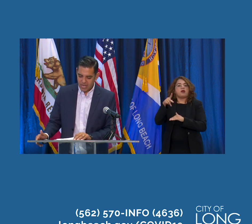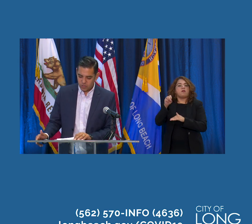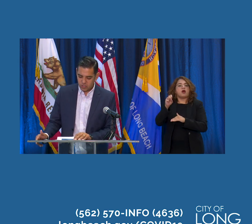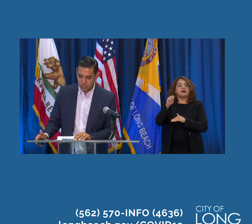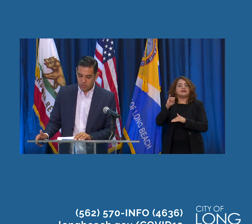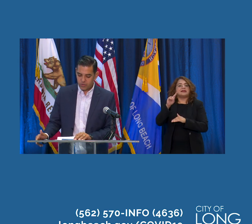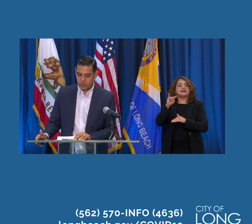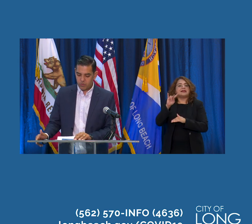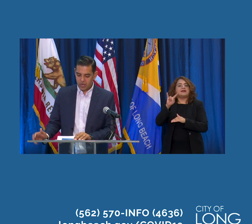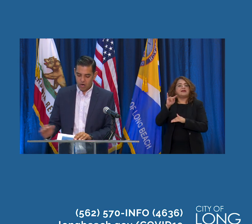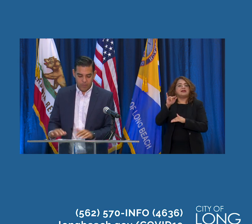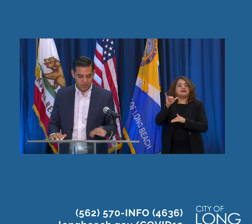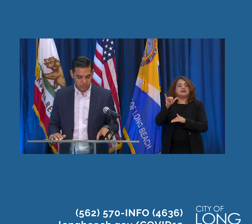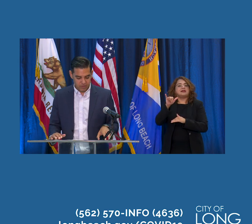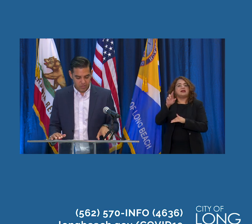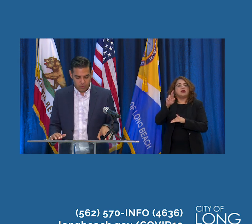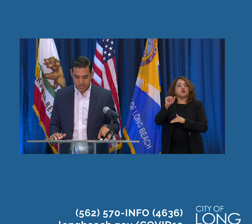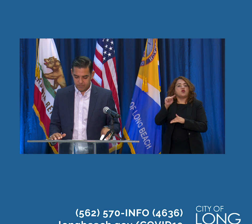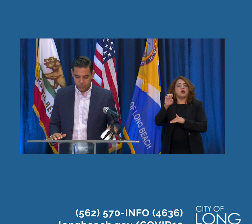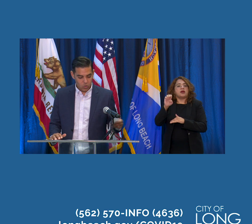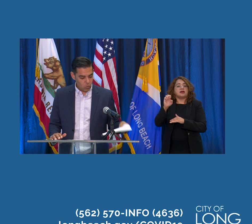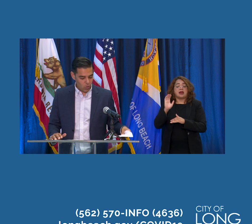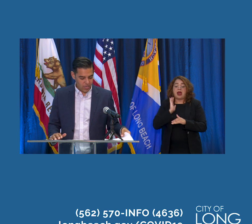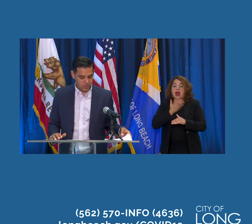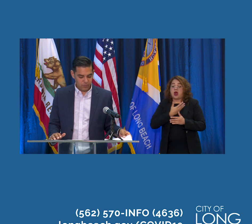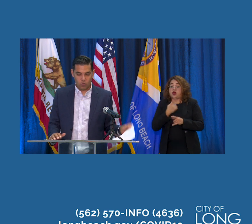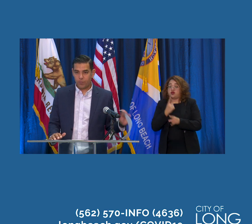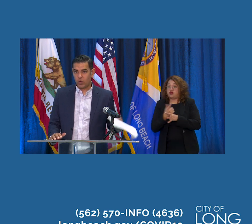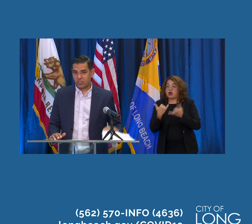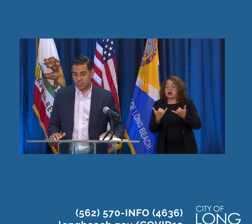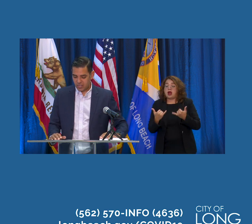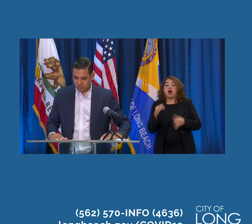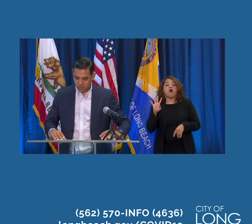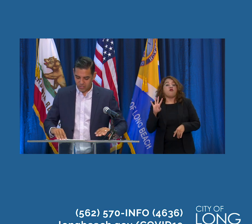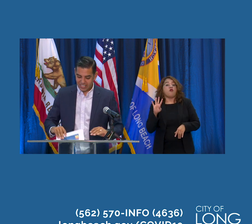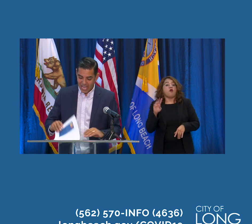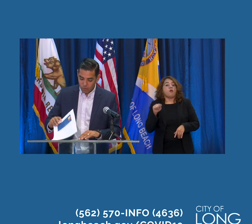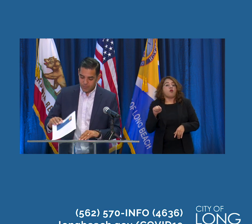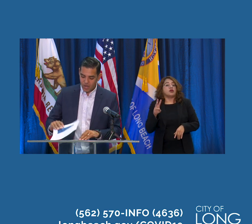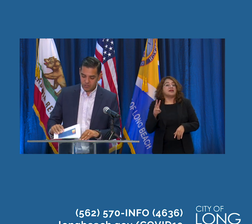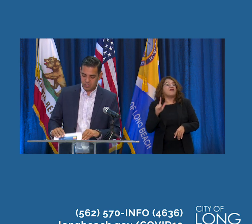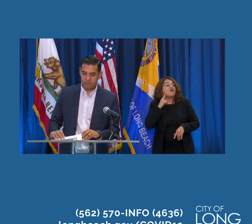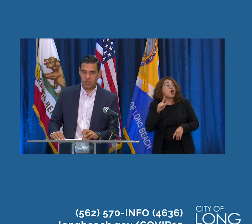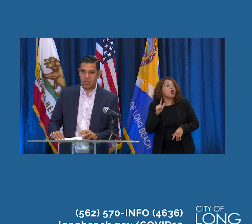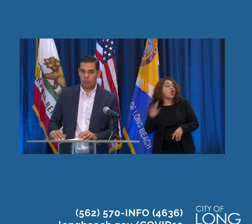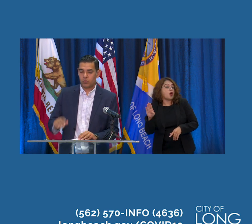I just shared with you that our positivity rate was 4.6 but County positivity rate, which